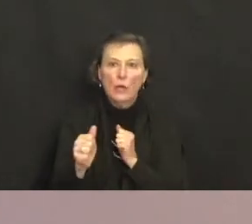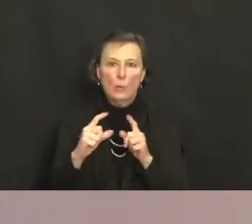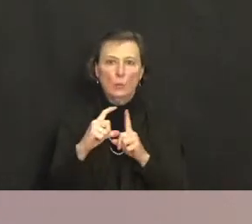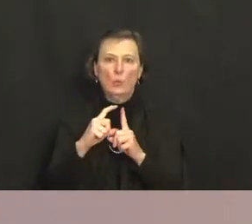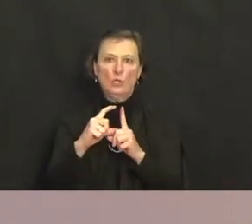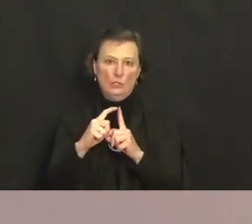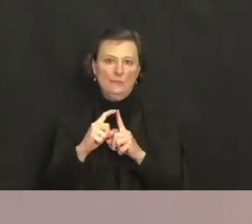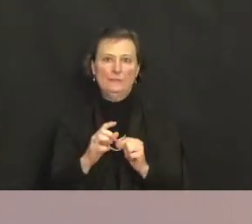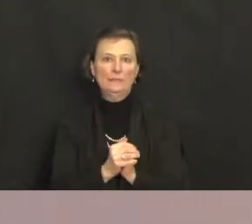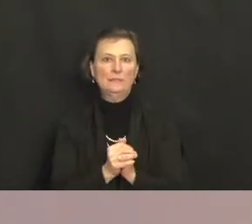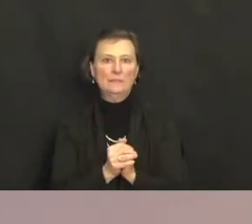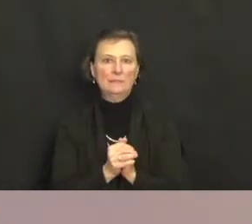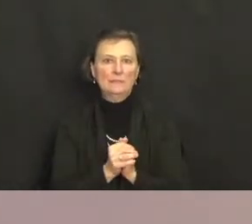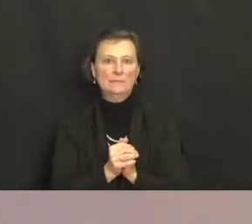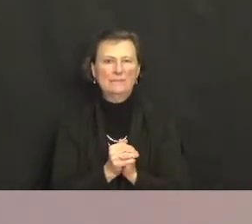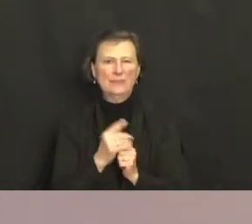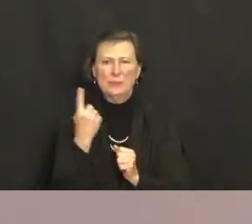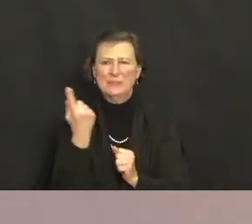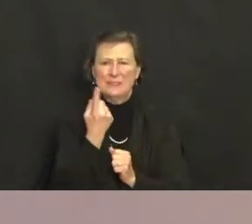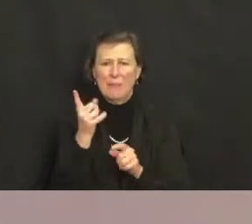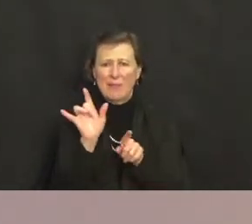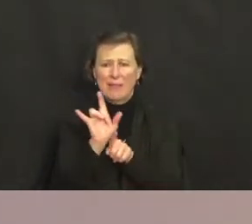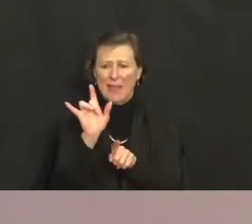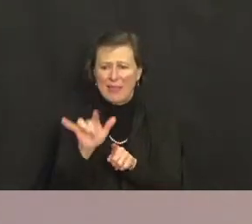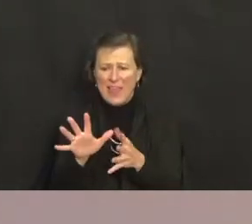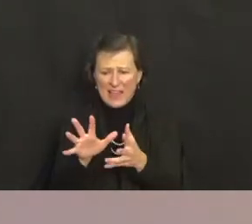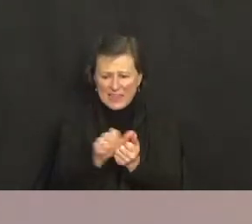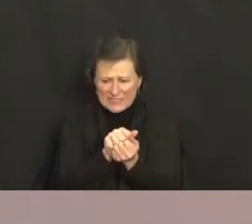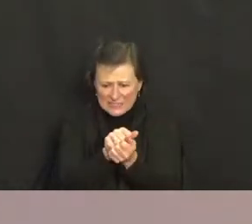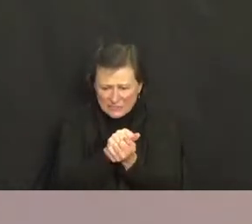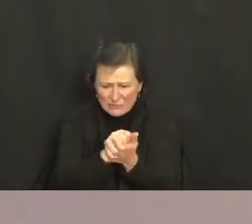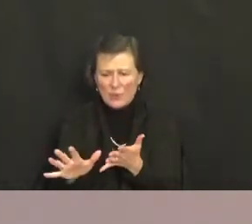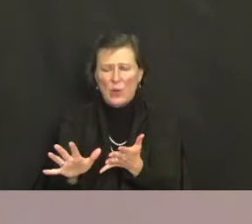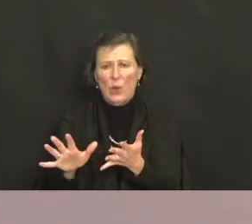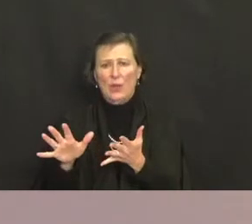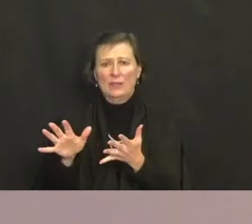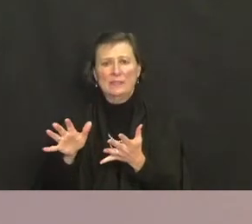When something has been desecrated, what do we do?